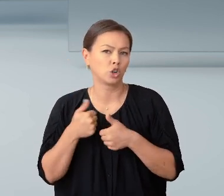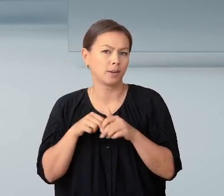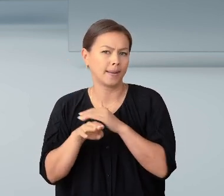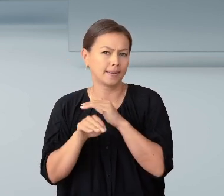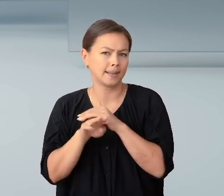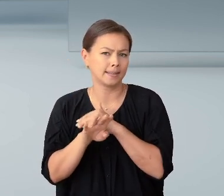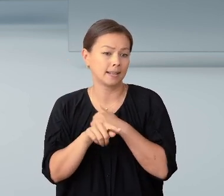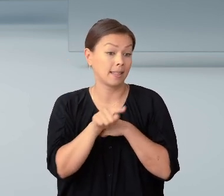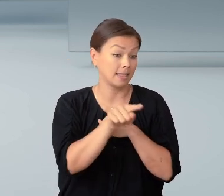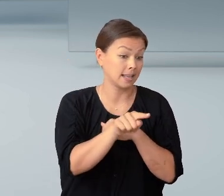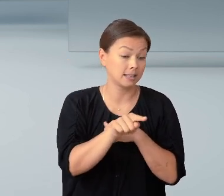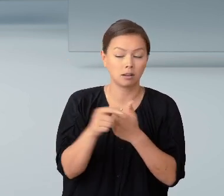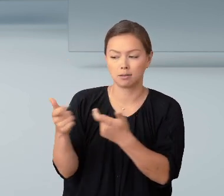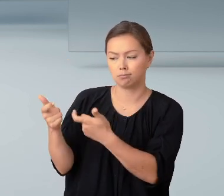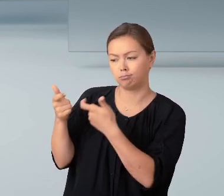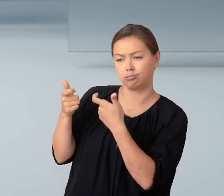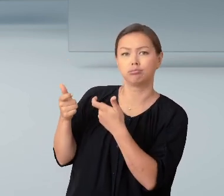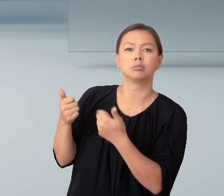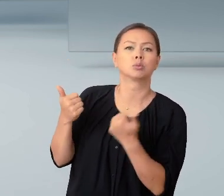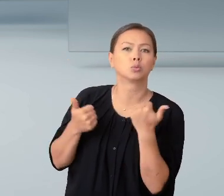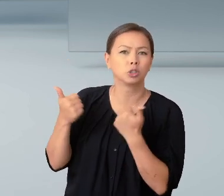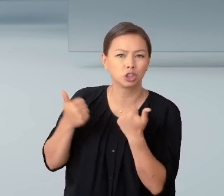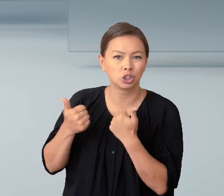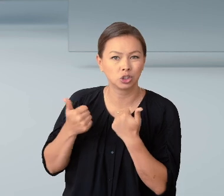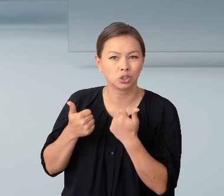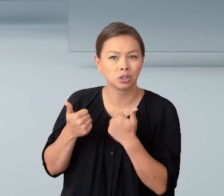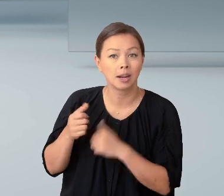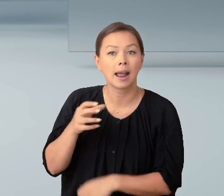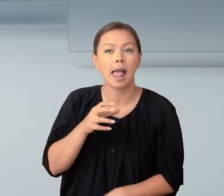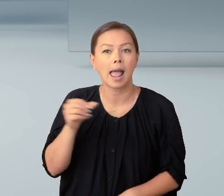reports that they can open and the permissions that they have